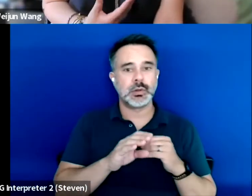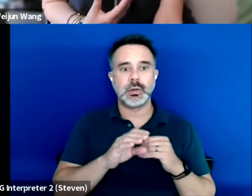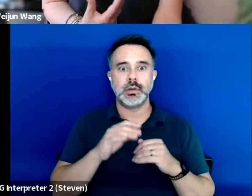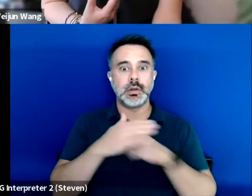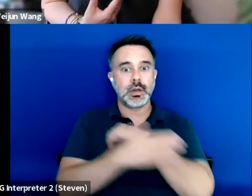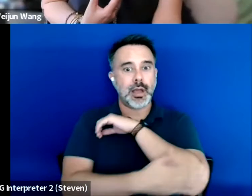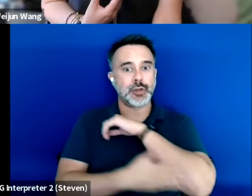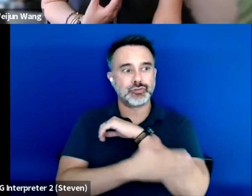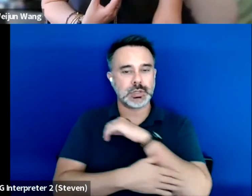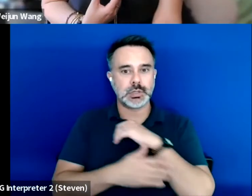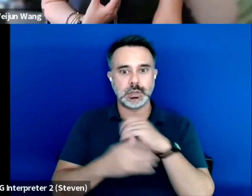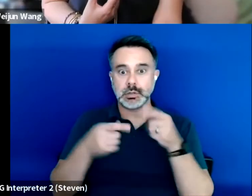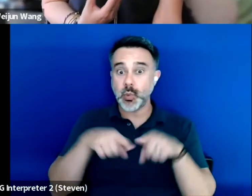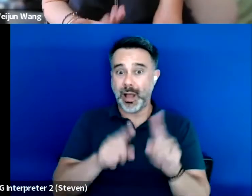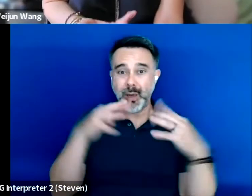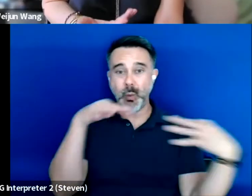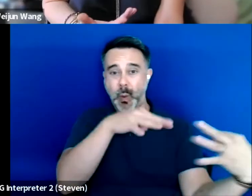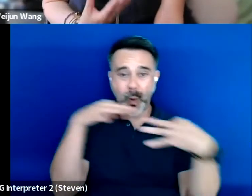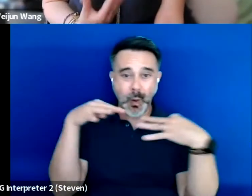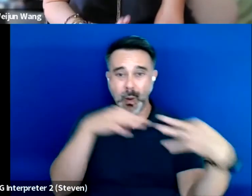who do reporting use if they are disabled.